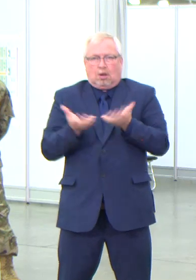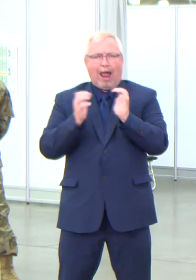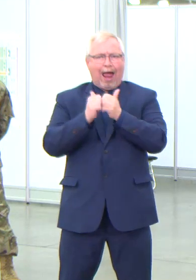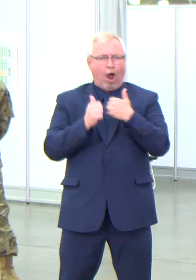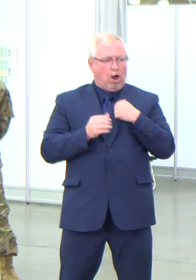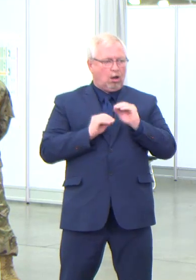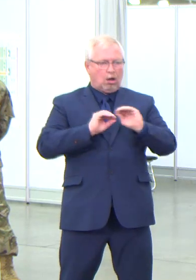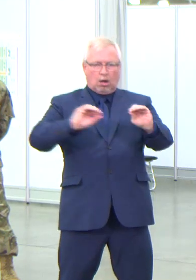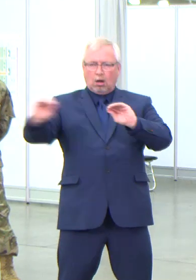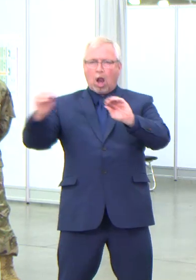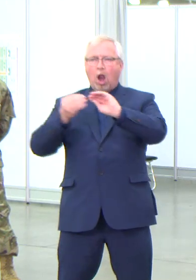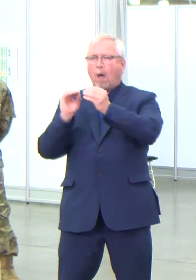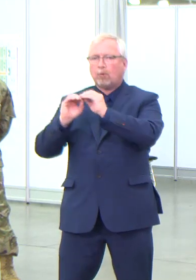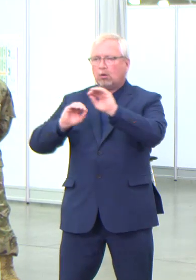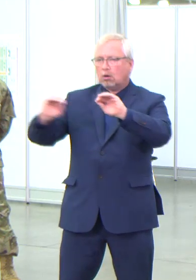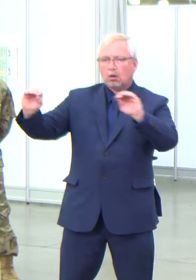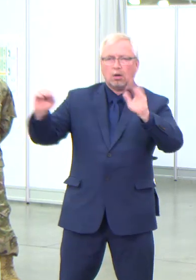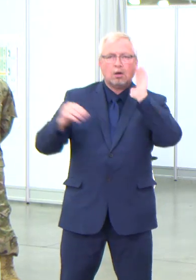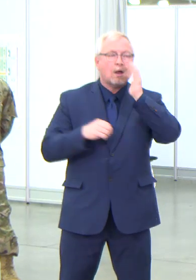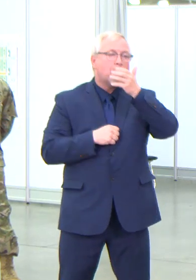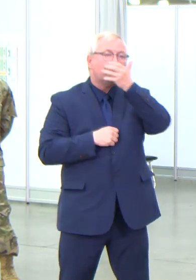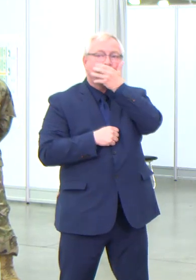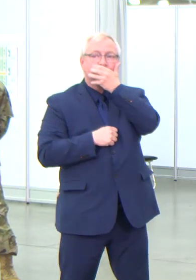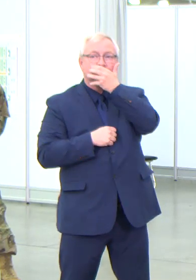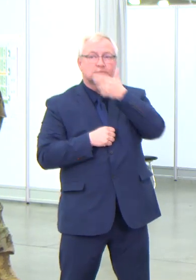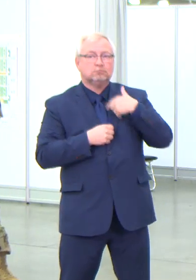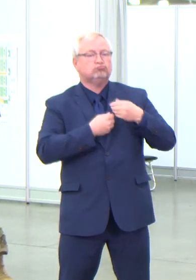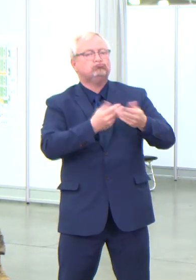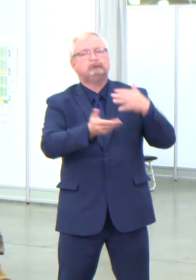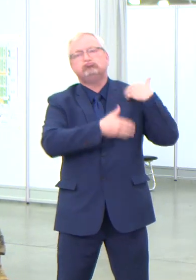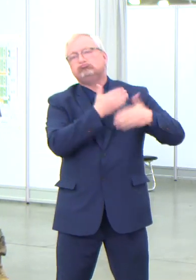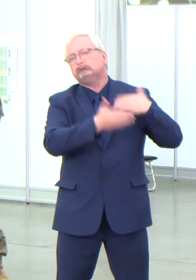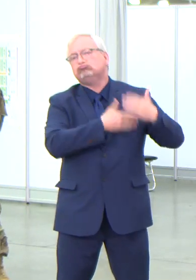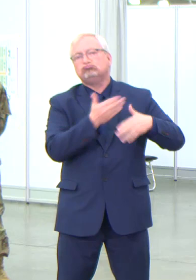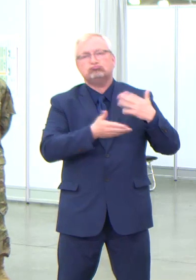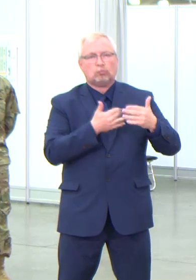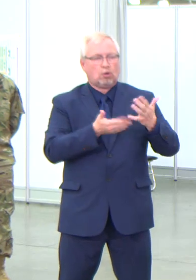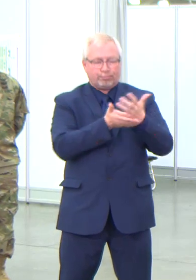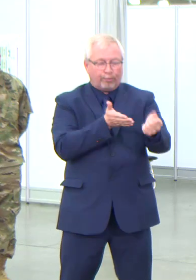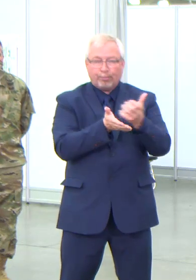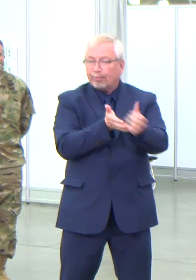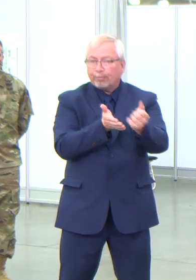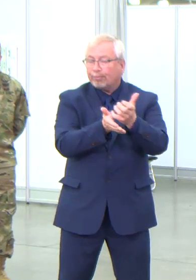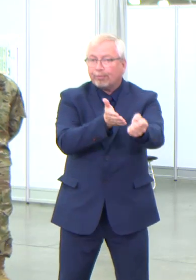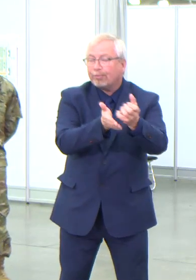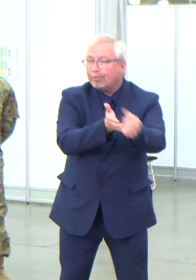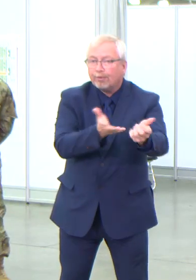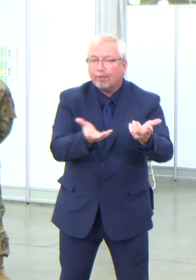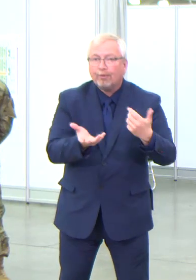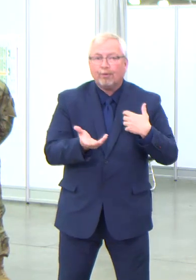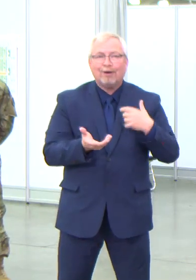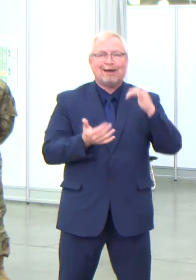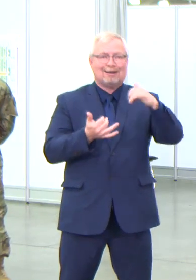to respond to a surge of patients. Obviously the burn rate is higher. All of those factors